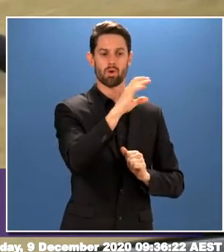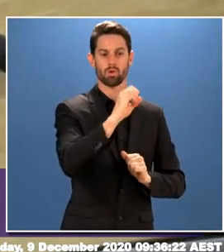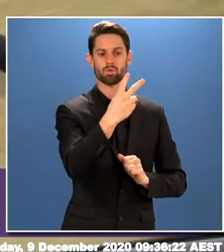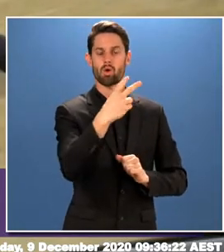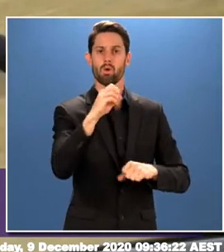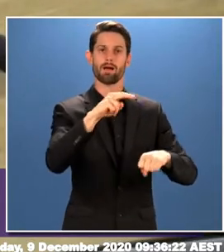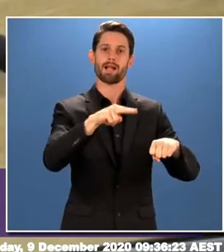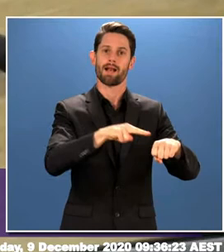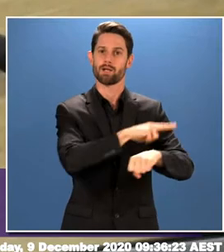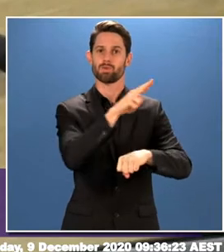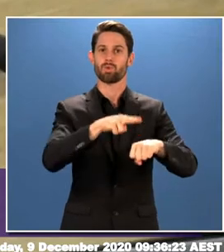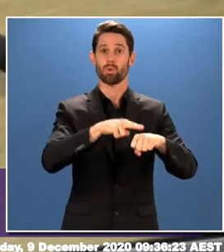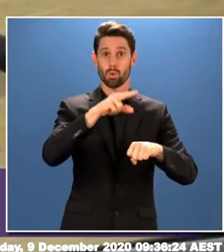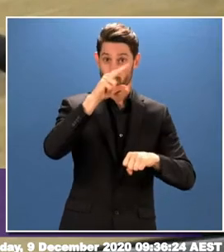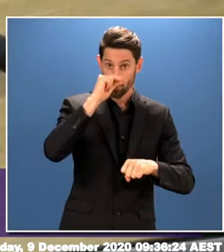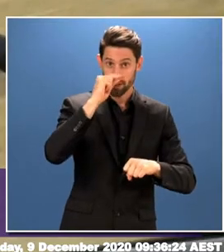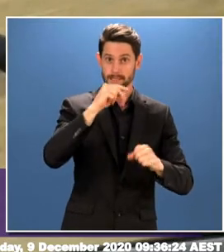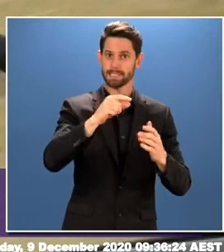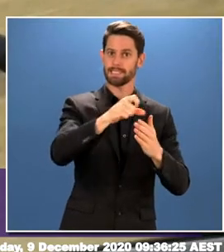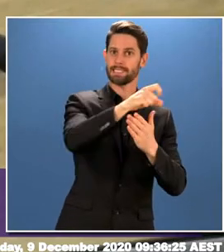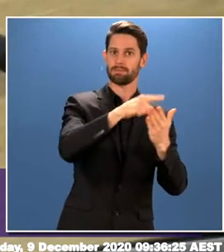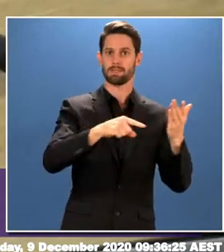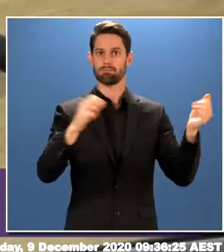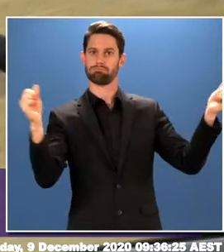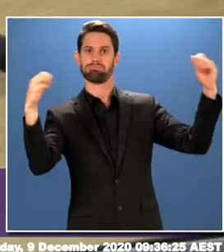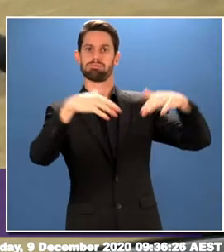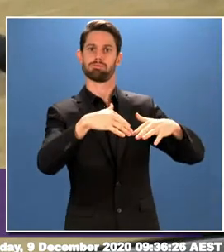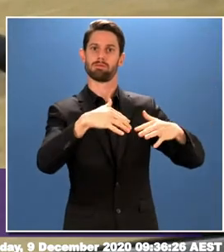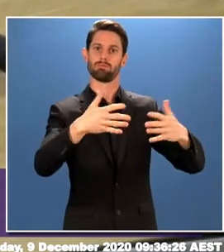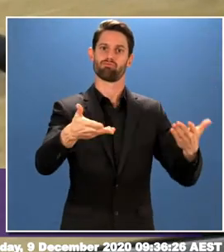National Youth Disability Summit which you and I have agreed for